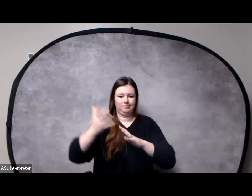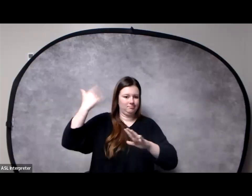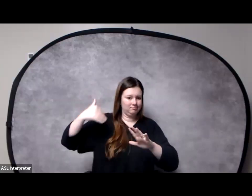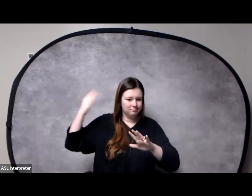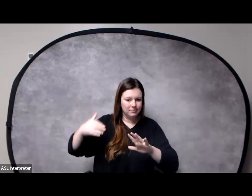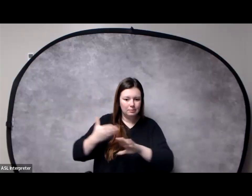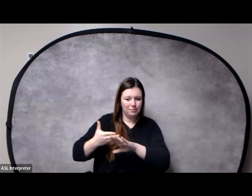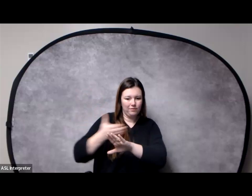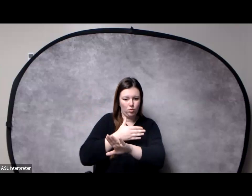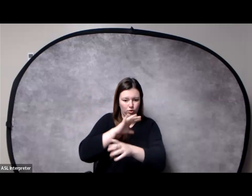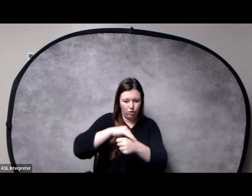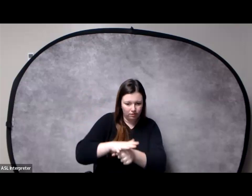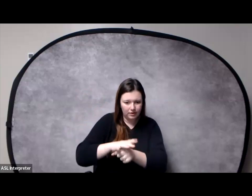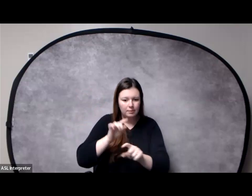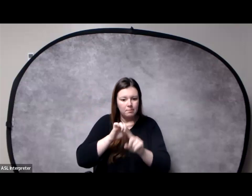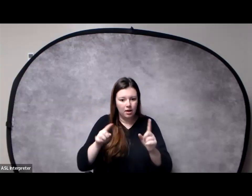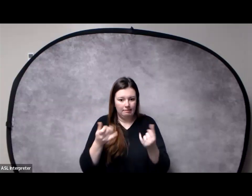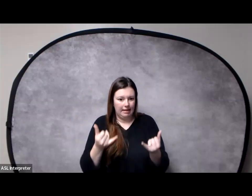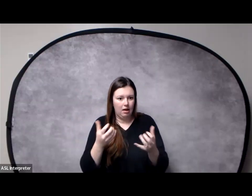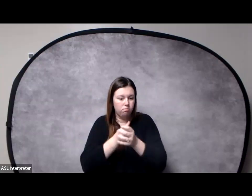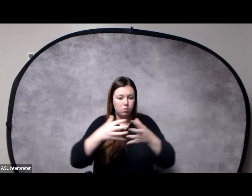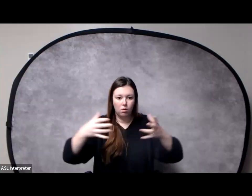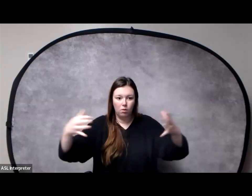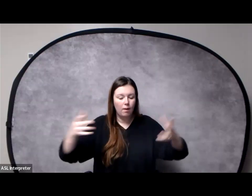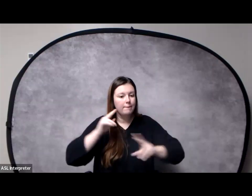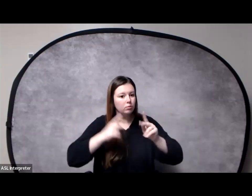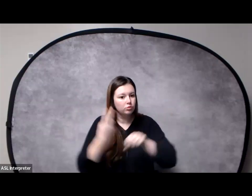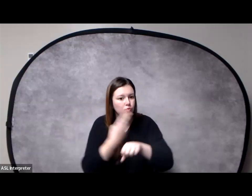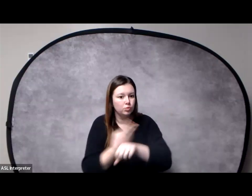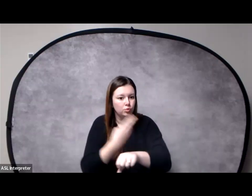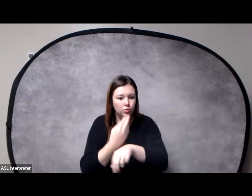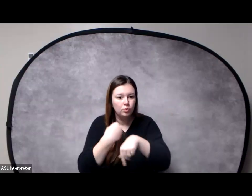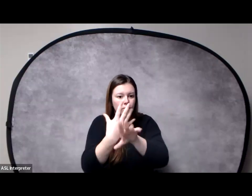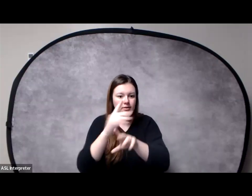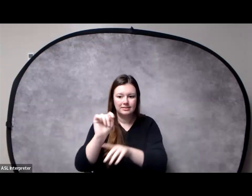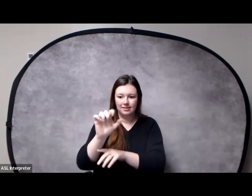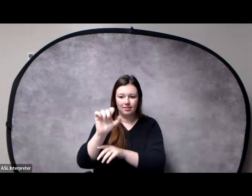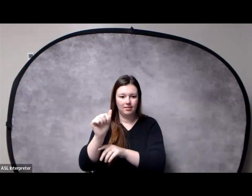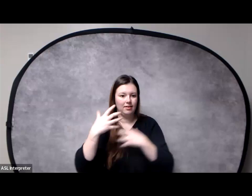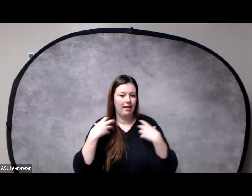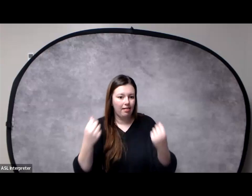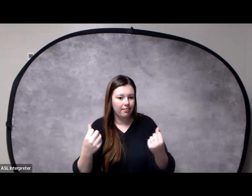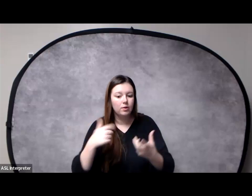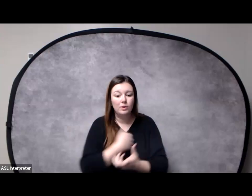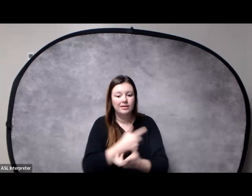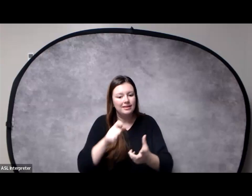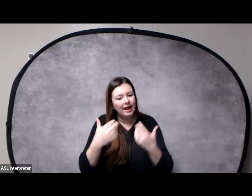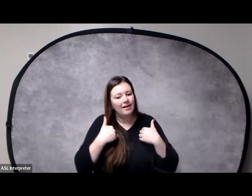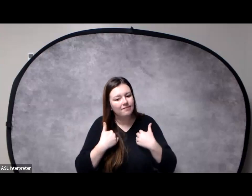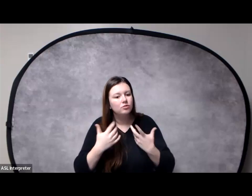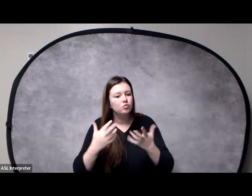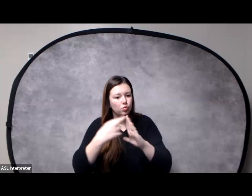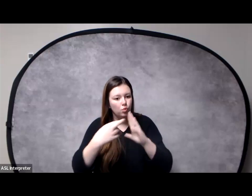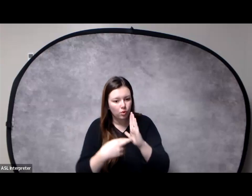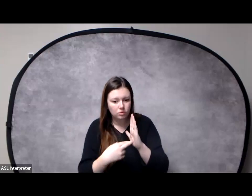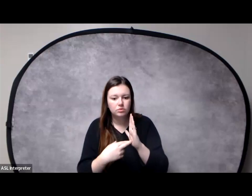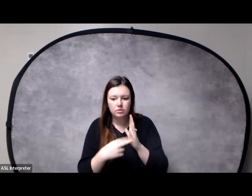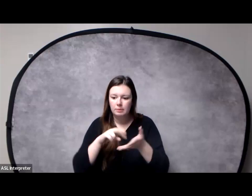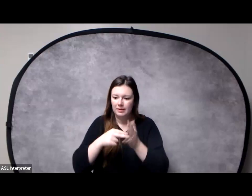With telehealth exploding, we need parameters in place so everyone who chooses to use telehealth